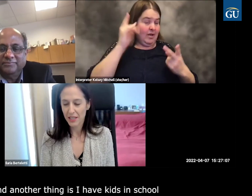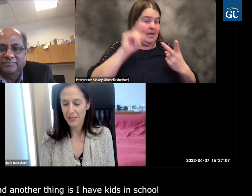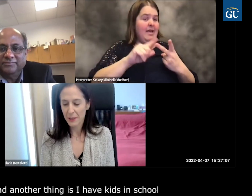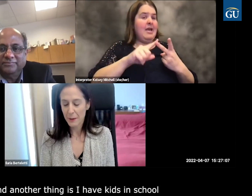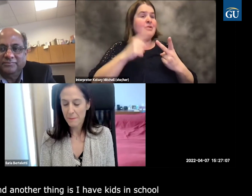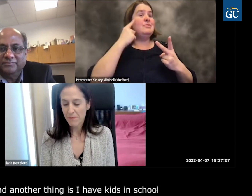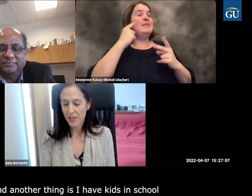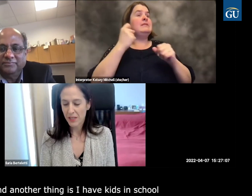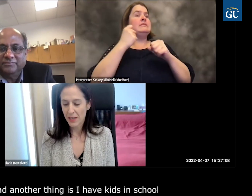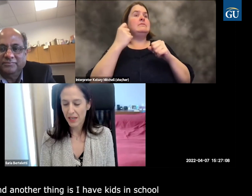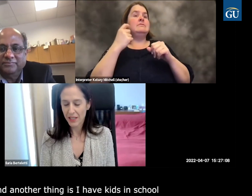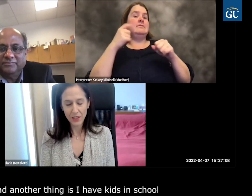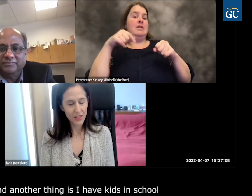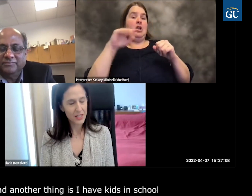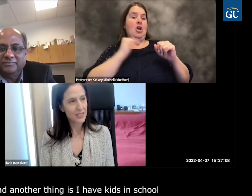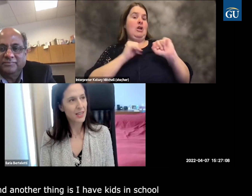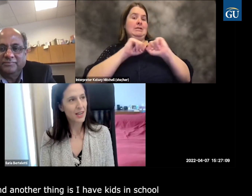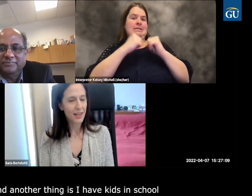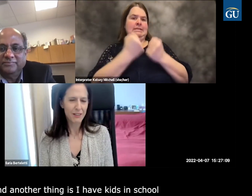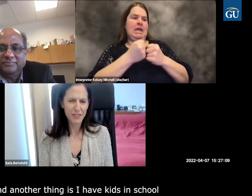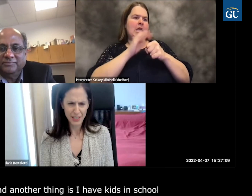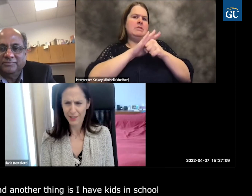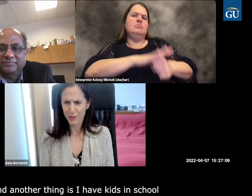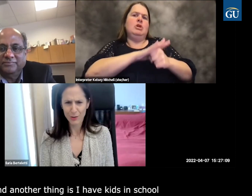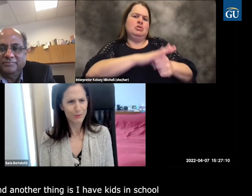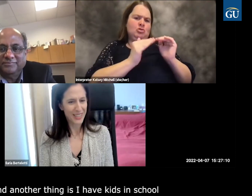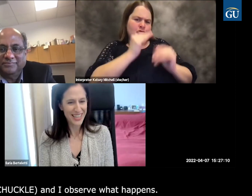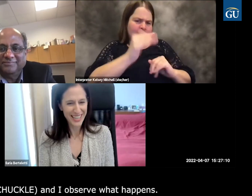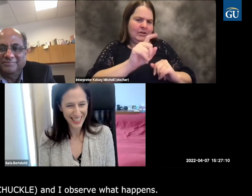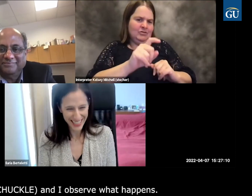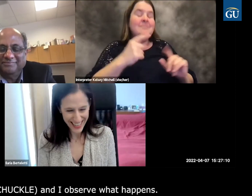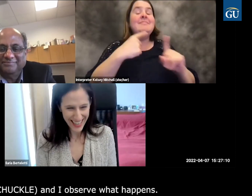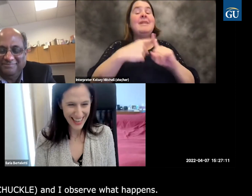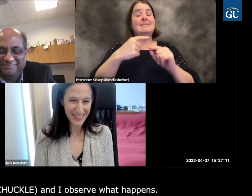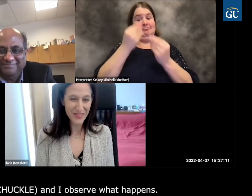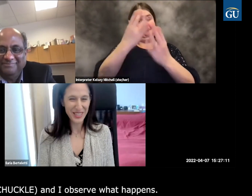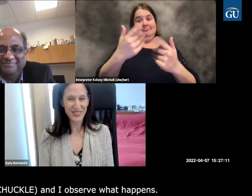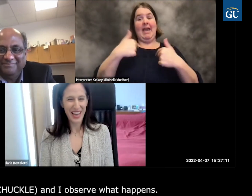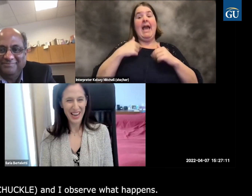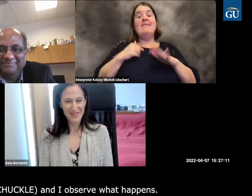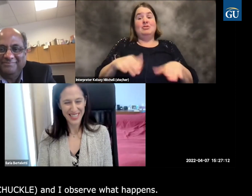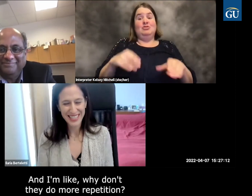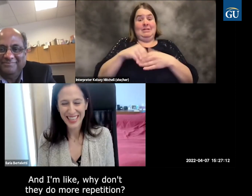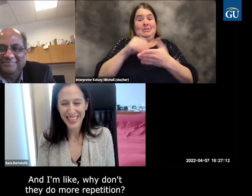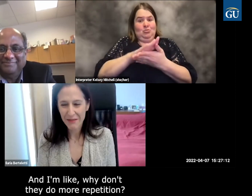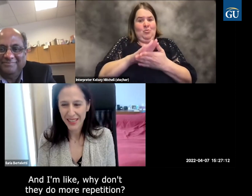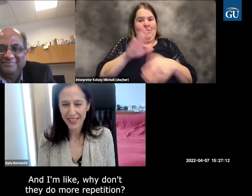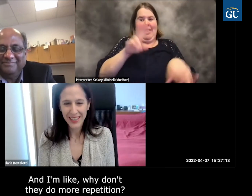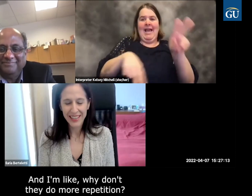and and the other thing is i have kids in school